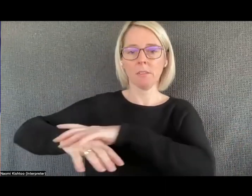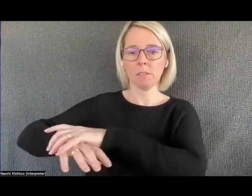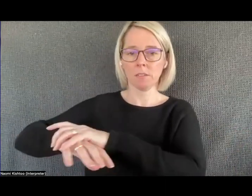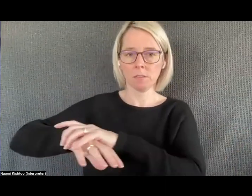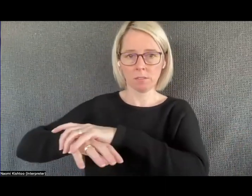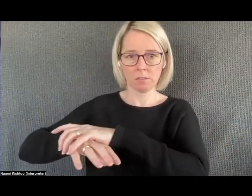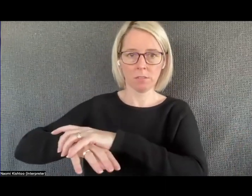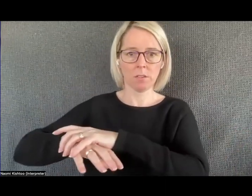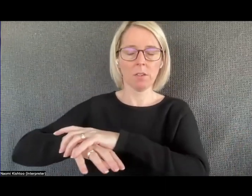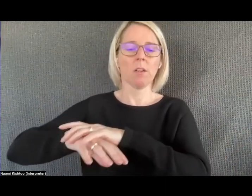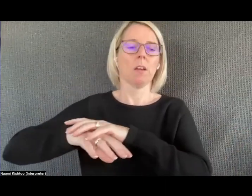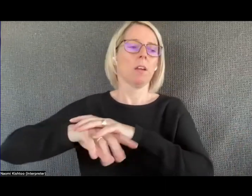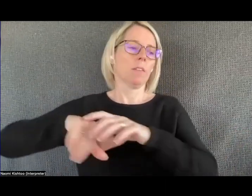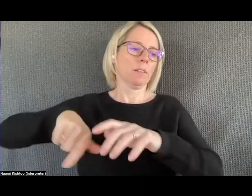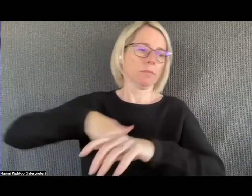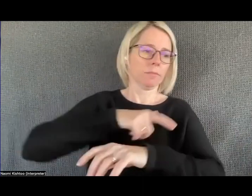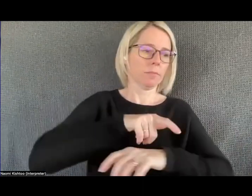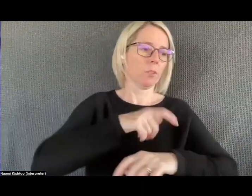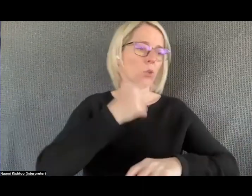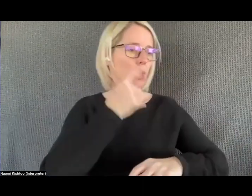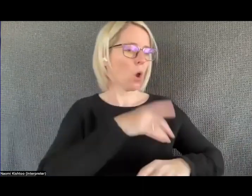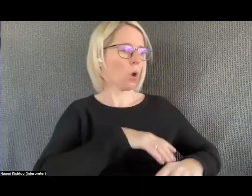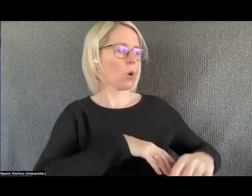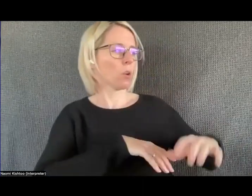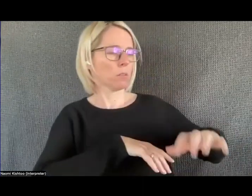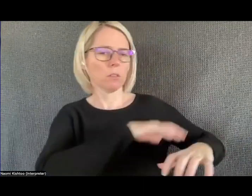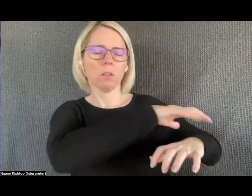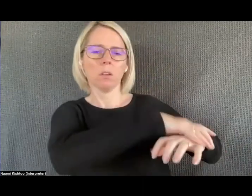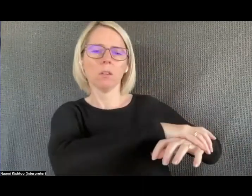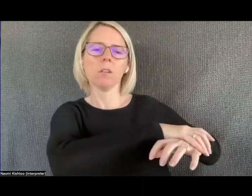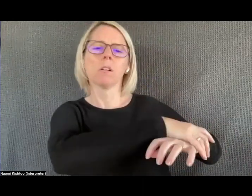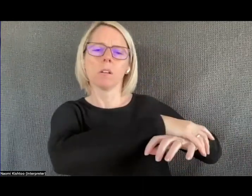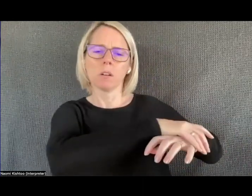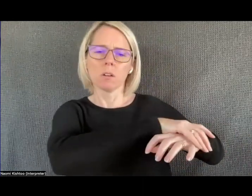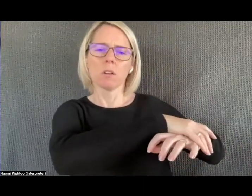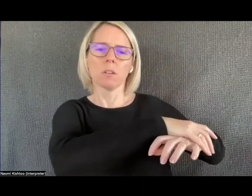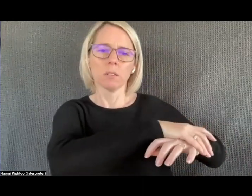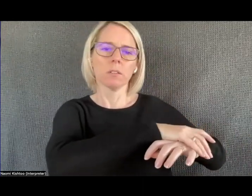around the other side and this is what the second hand does and then maybe join them together. So,